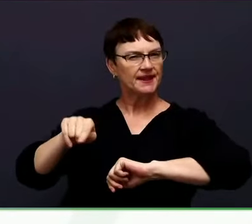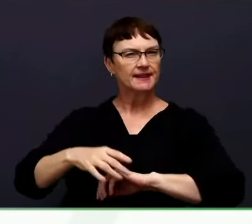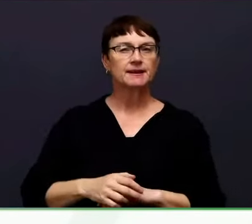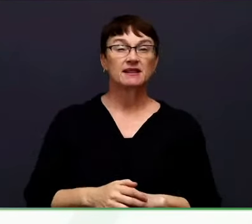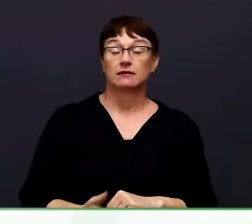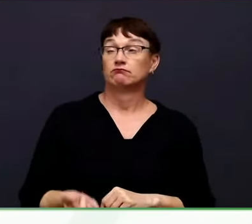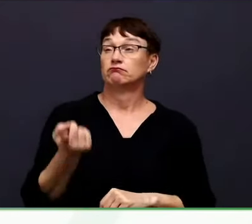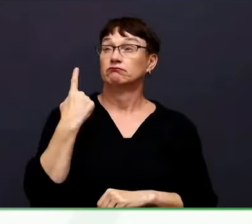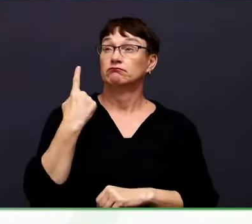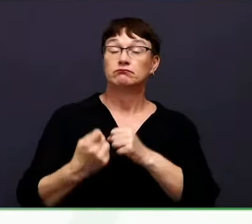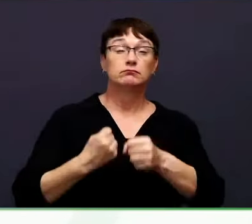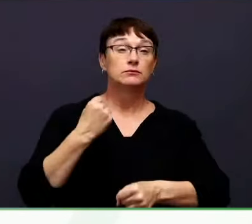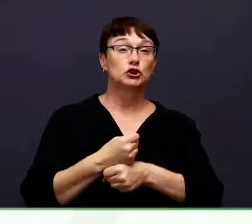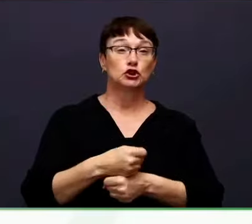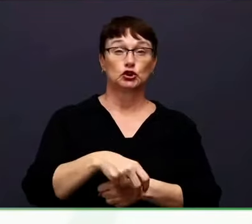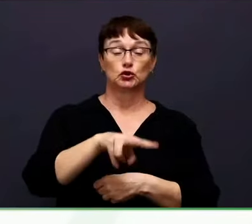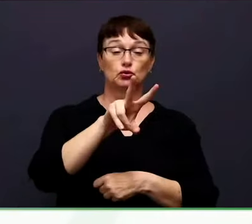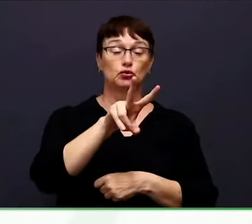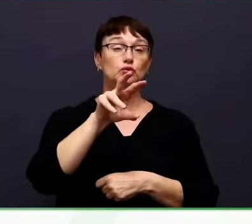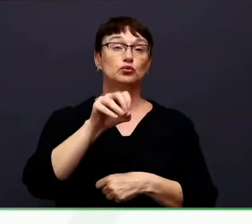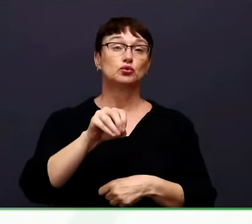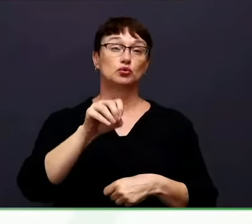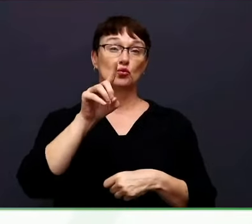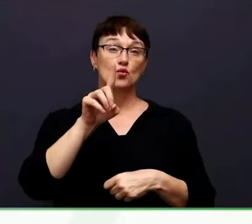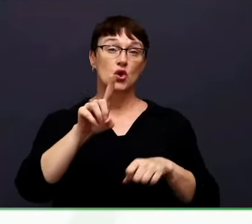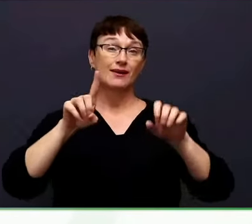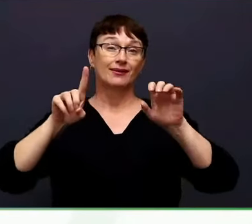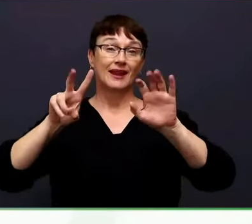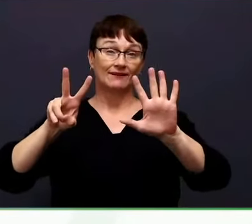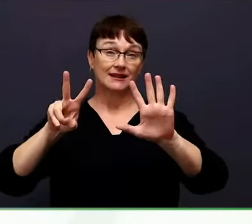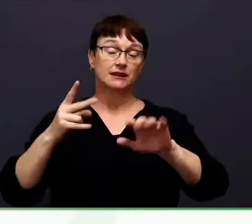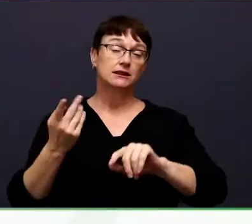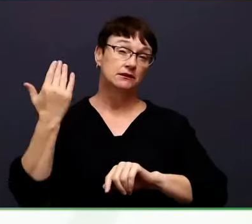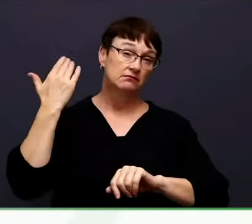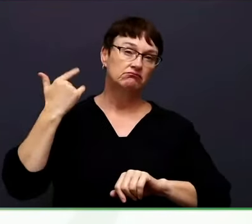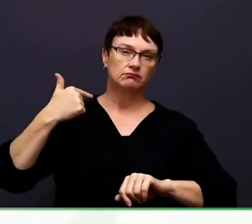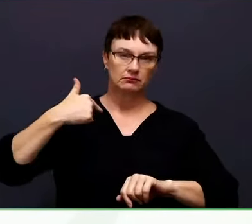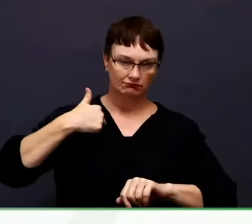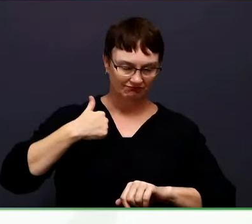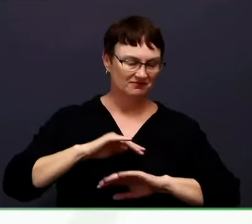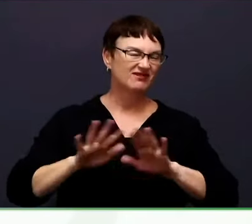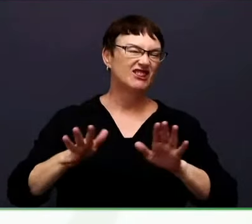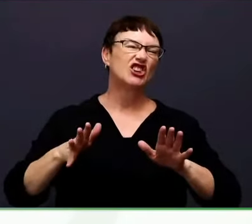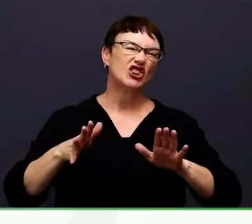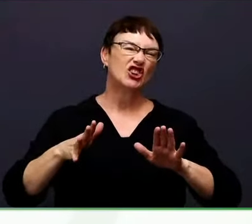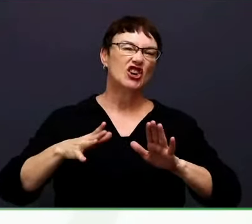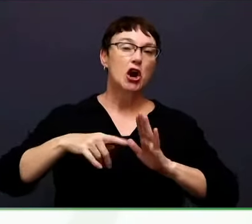project called I voice my society which is funded by the foundation for one year.